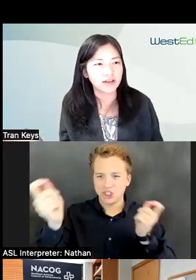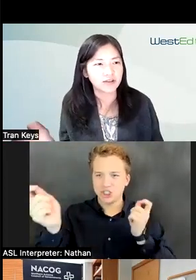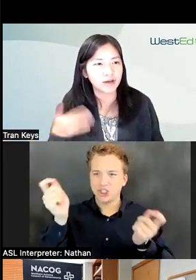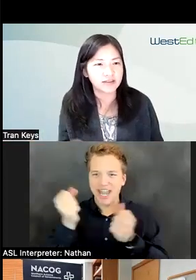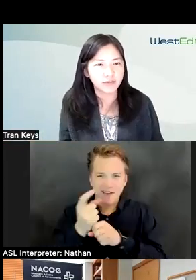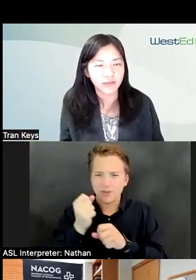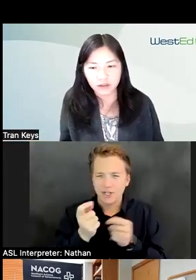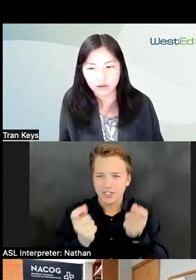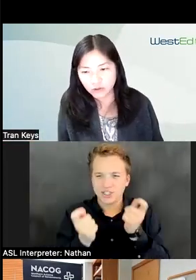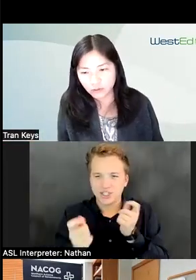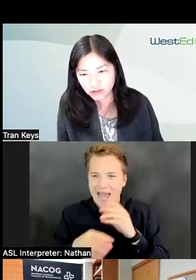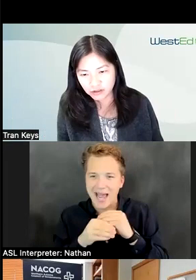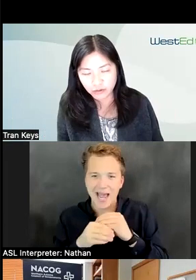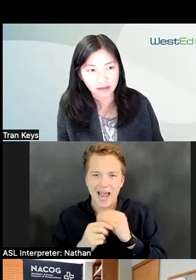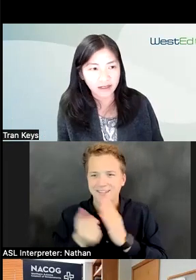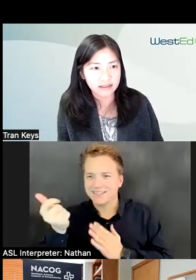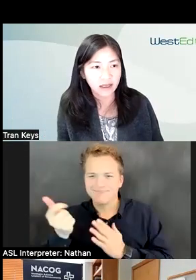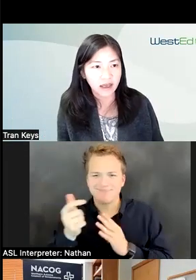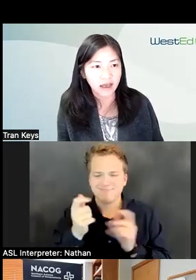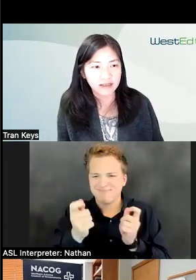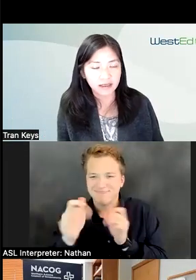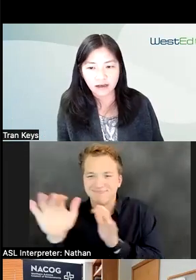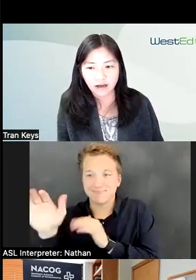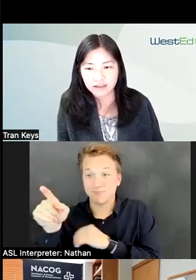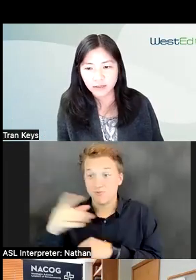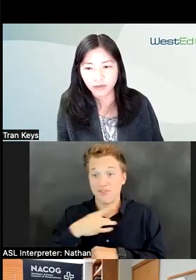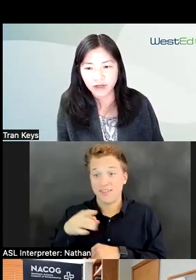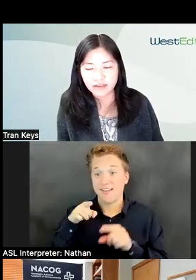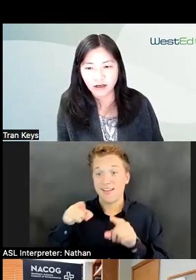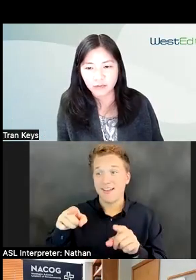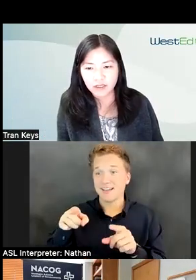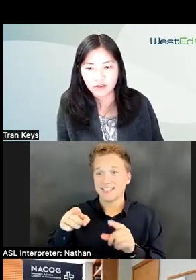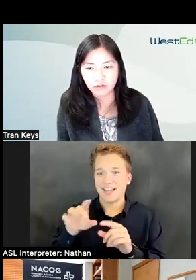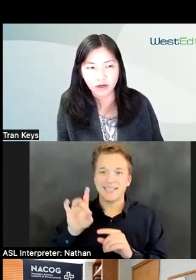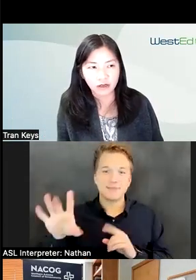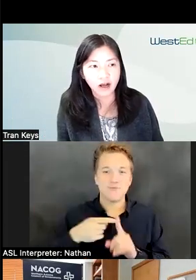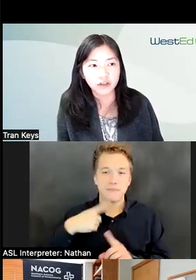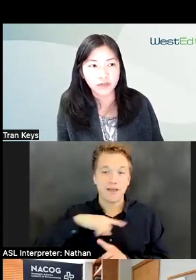I know that's something that you mentioned you really liked as a tip from us, is to document